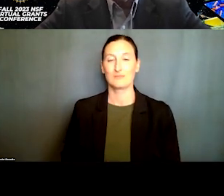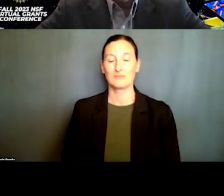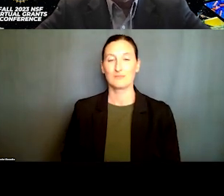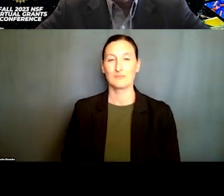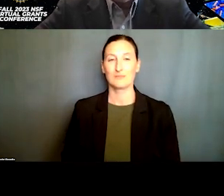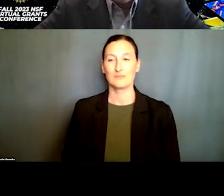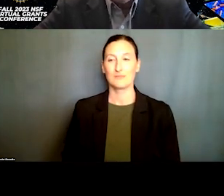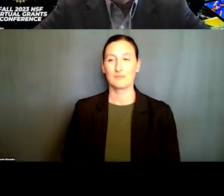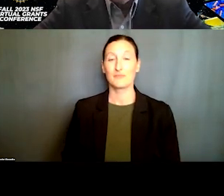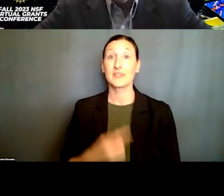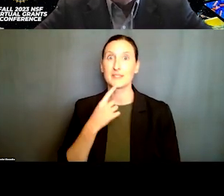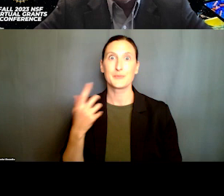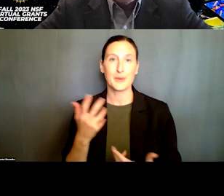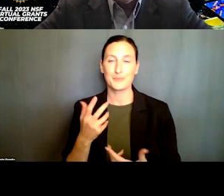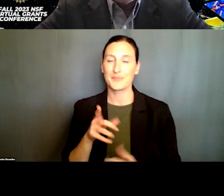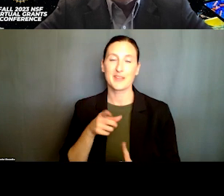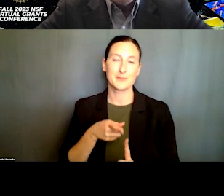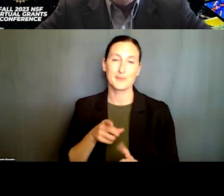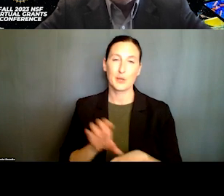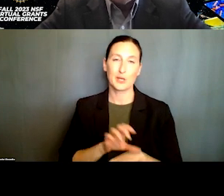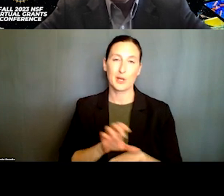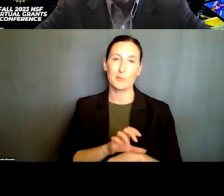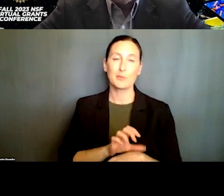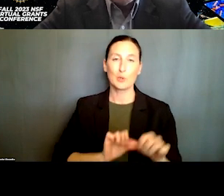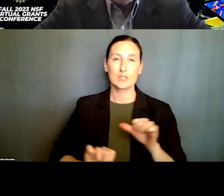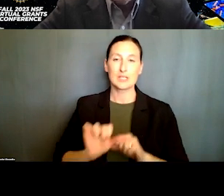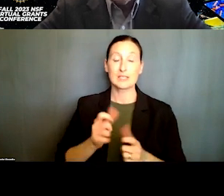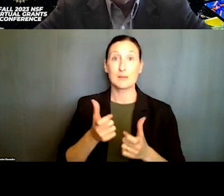This is what it says. It's about computer science and big data which